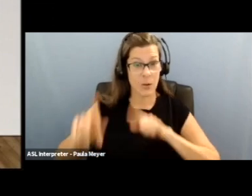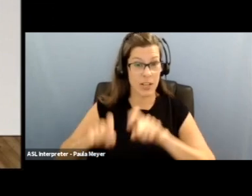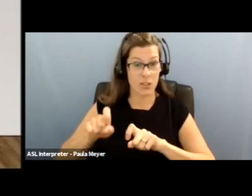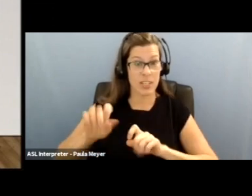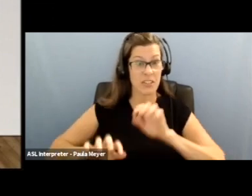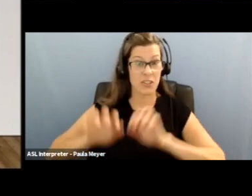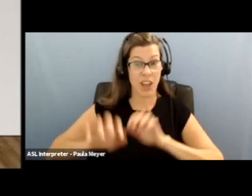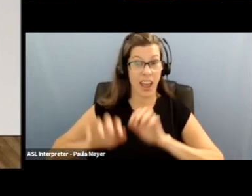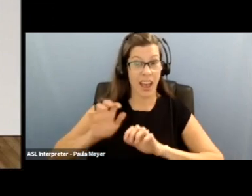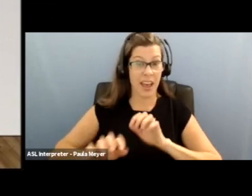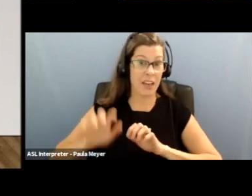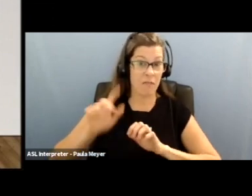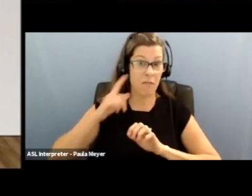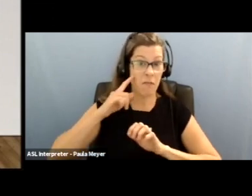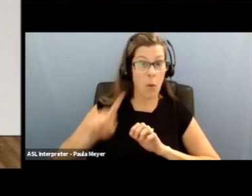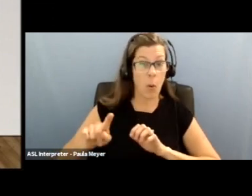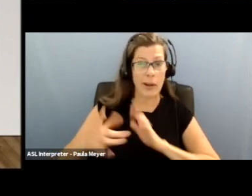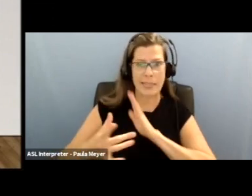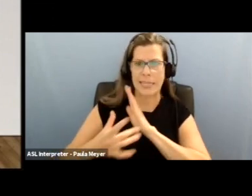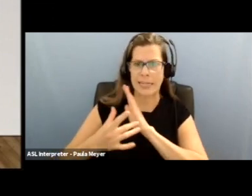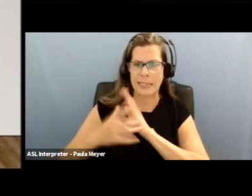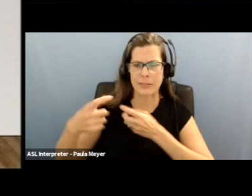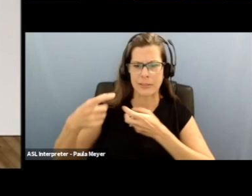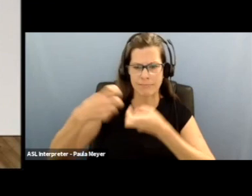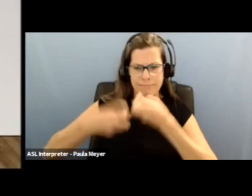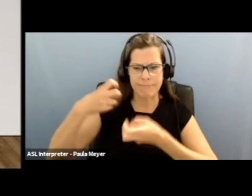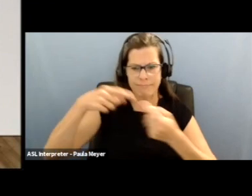tech concerns or ask any questions of the ICAN and CCAC teams.